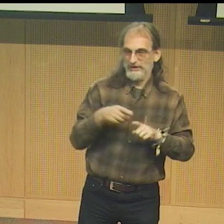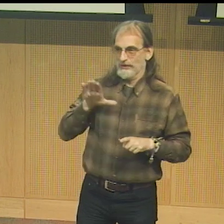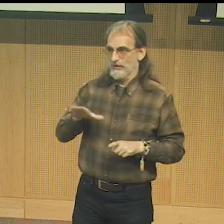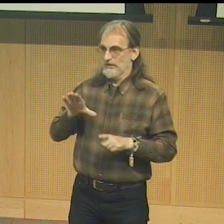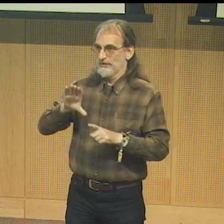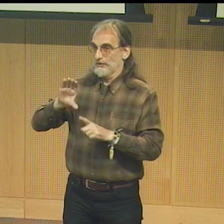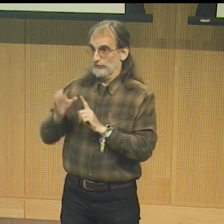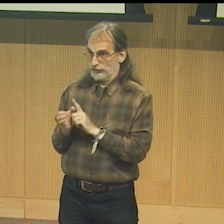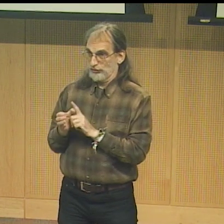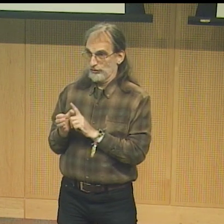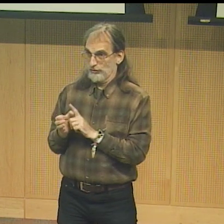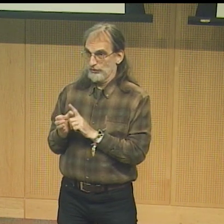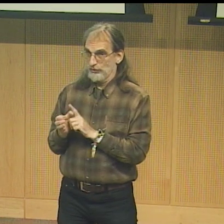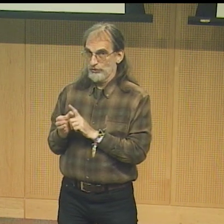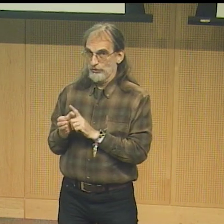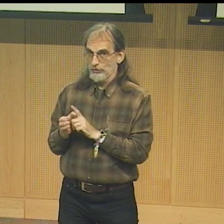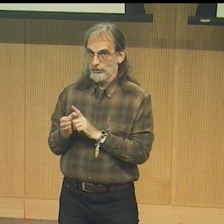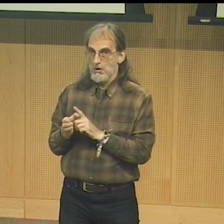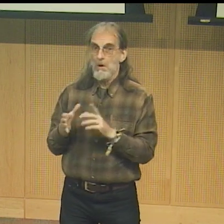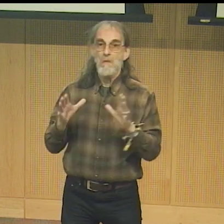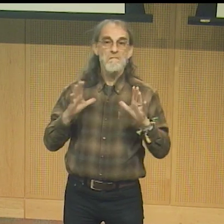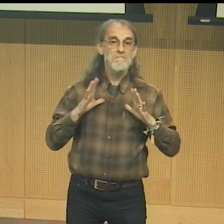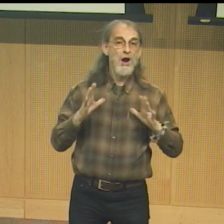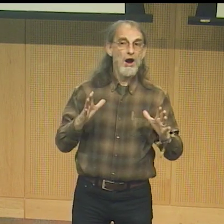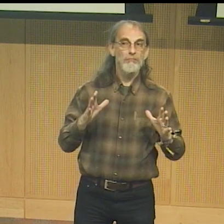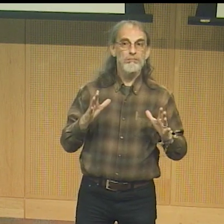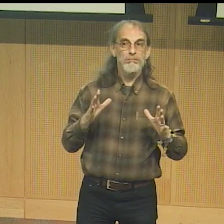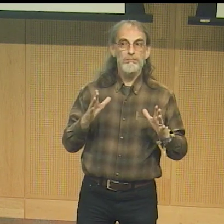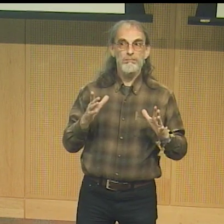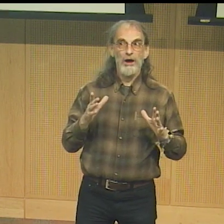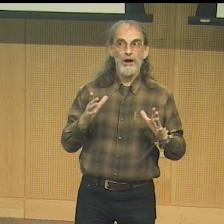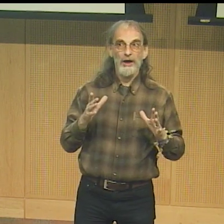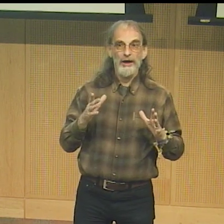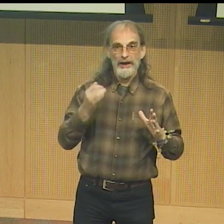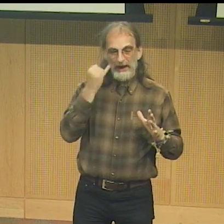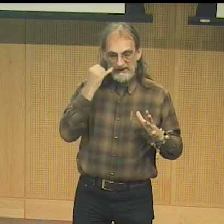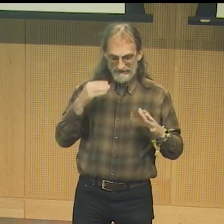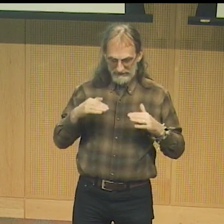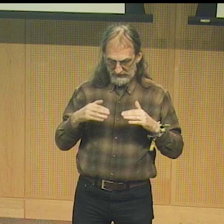You integrate the American majority culture, as well as your minority culture.